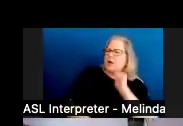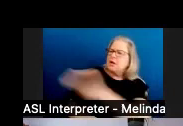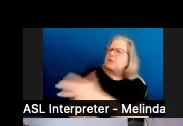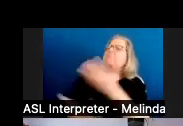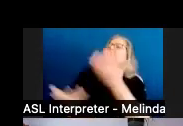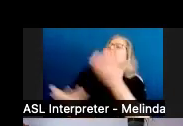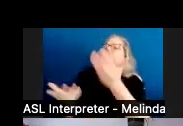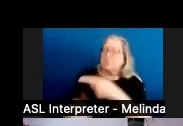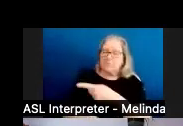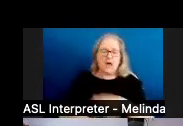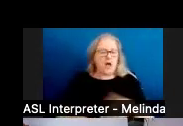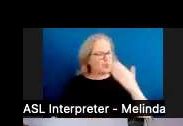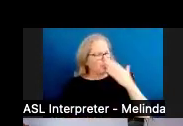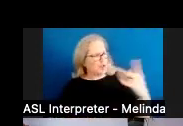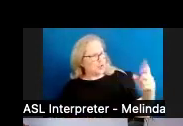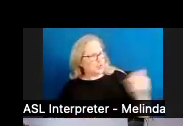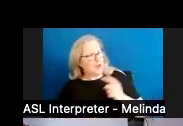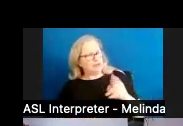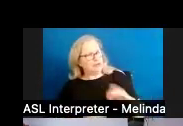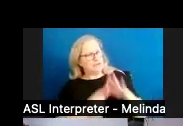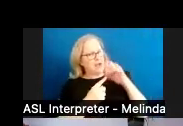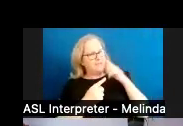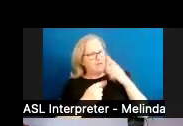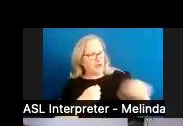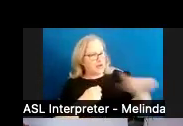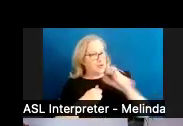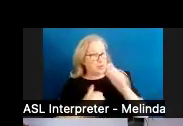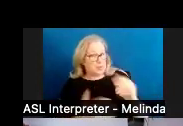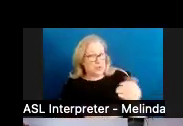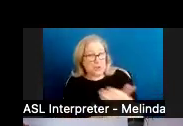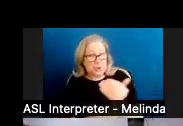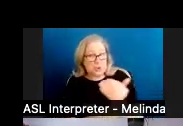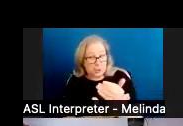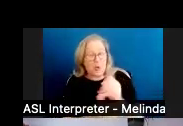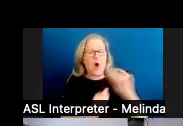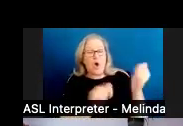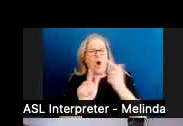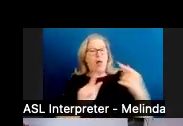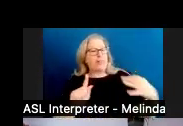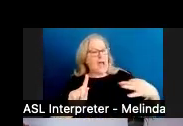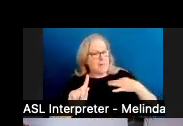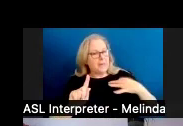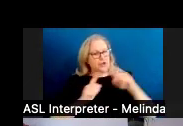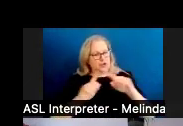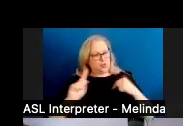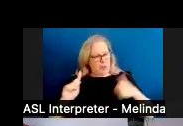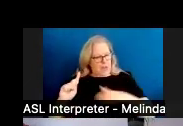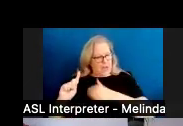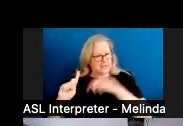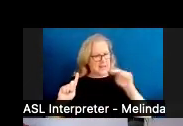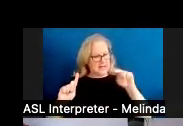Sean Hine: So that's a great question, Crystal, especially for any new applicants. So all applications to NIH are in response to what's called